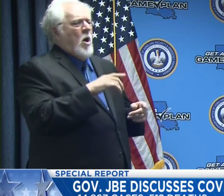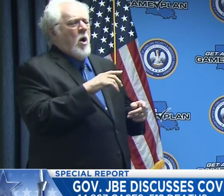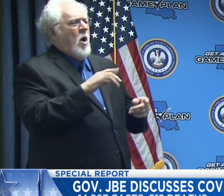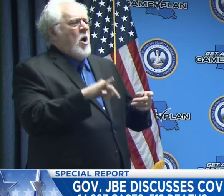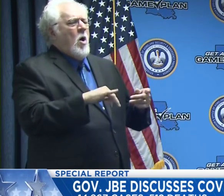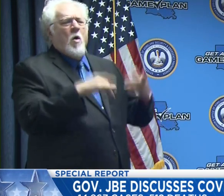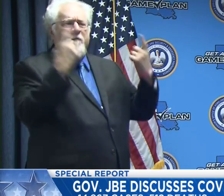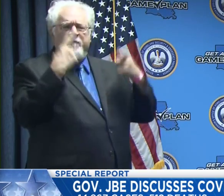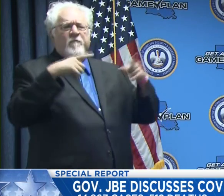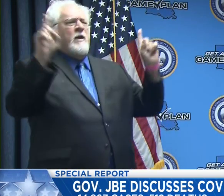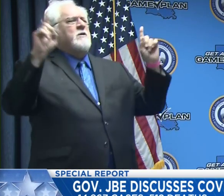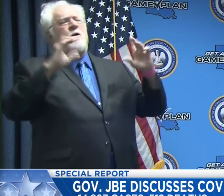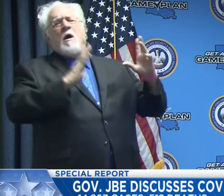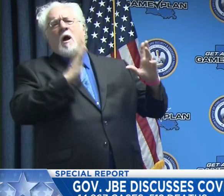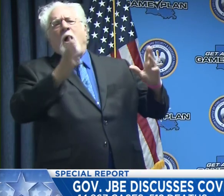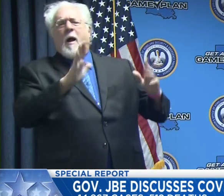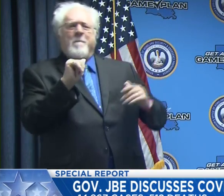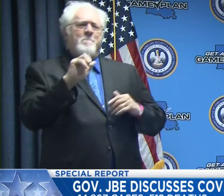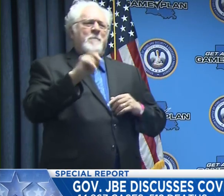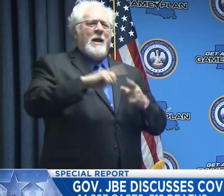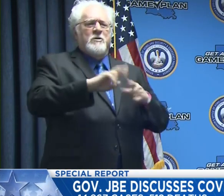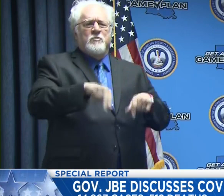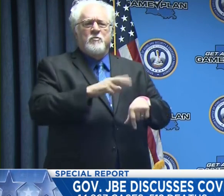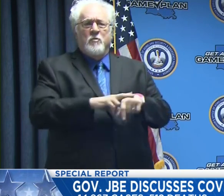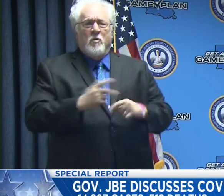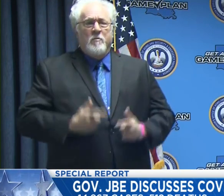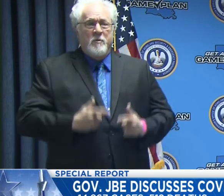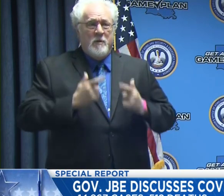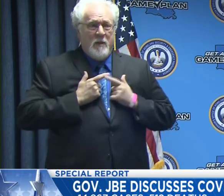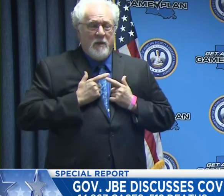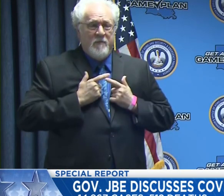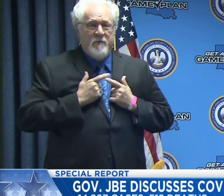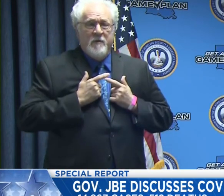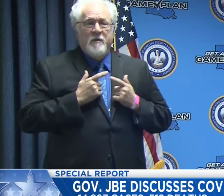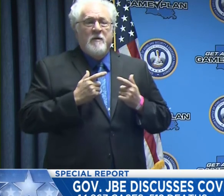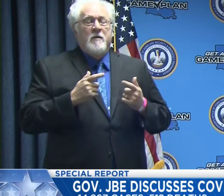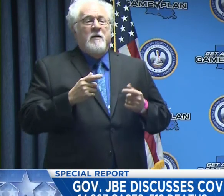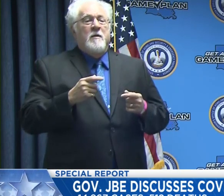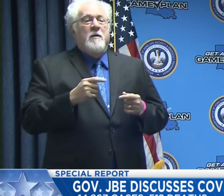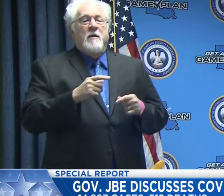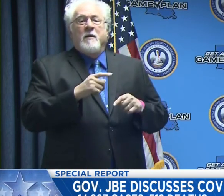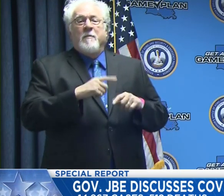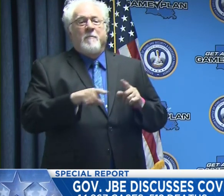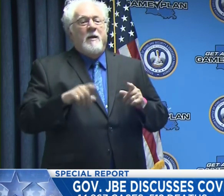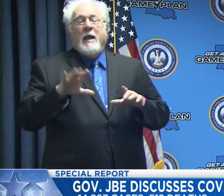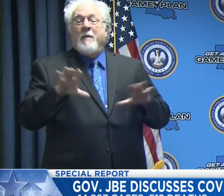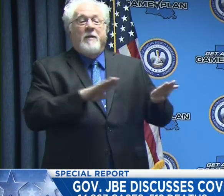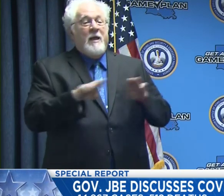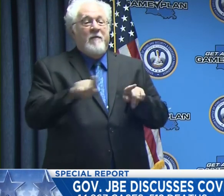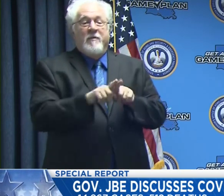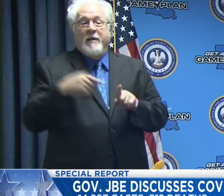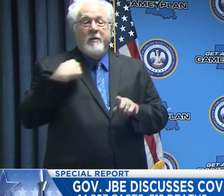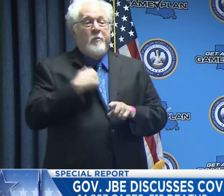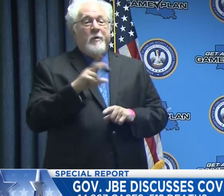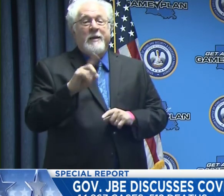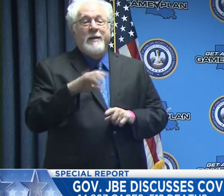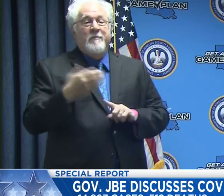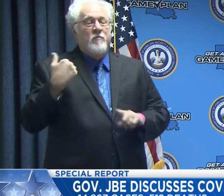THE FLAT NECK OF THE CURVE. THE FEAR IS I'M TELLING PEOPLE THAT AND THEY CAN SAY, OH, THE TASK AT HAND IS ACCOMPLISHED, WE